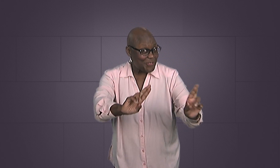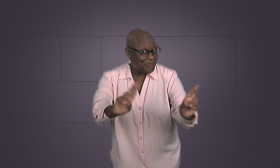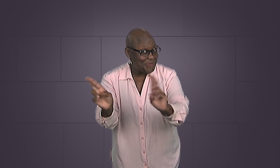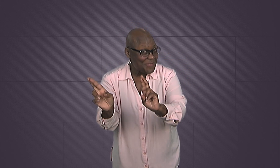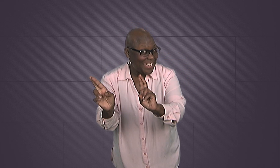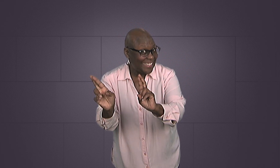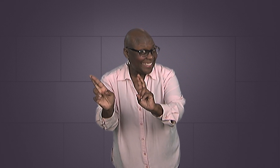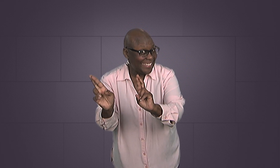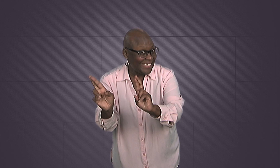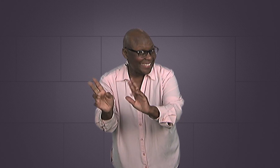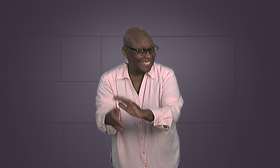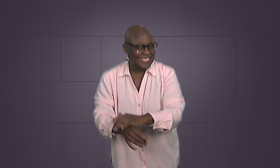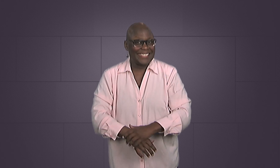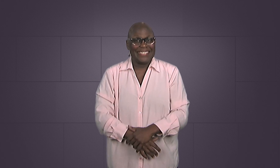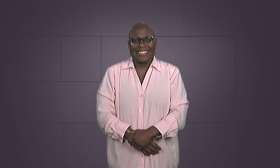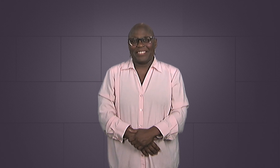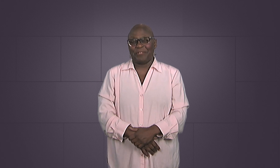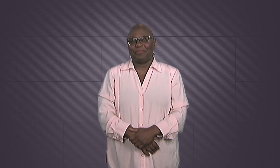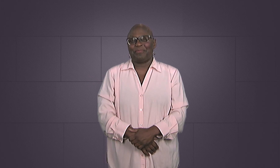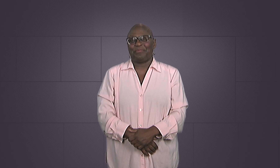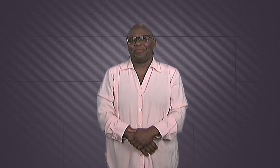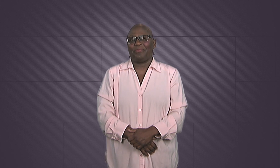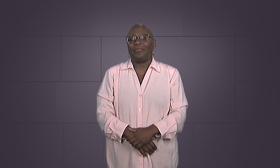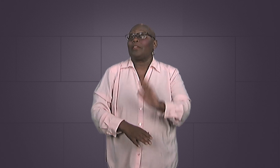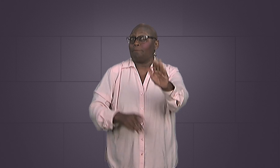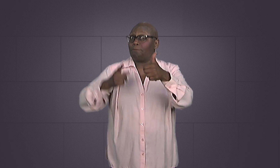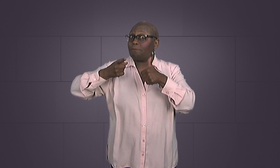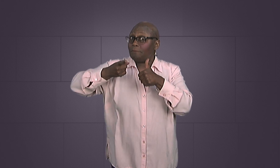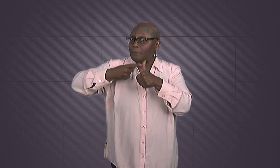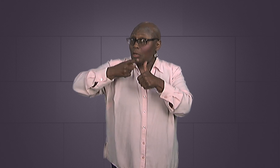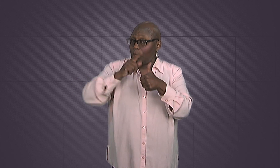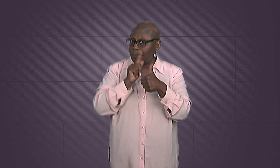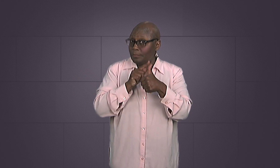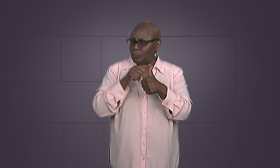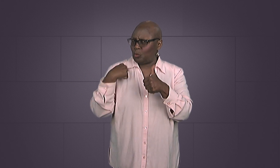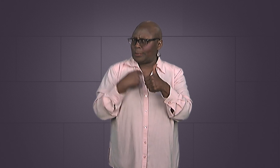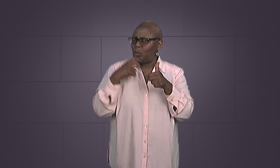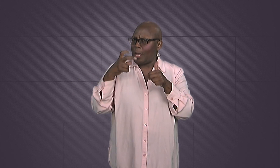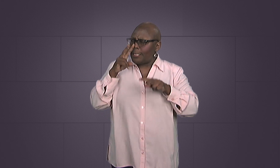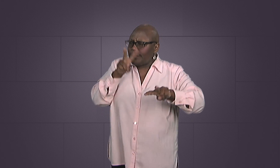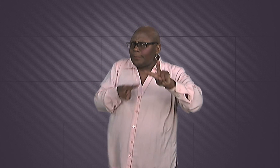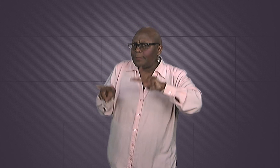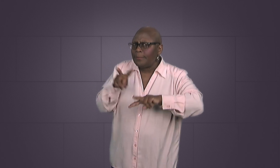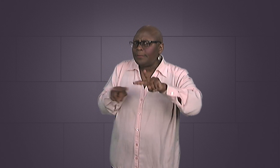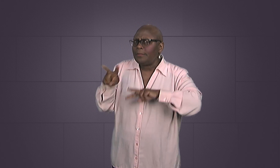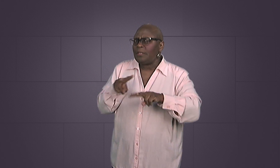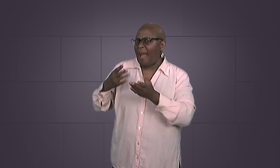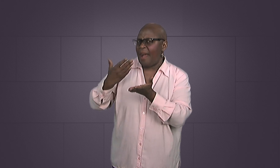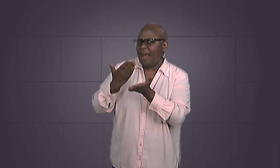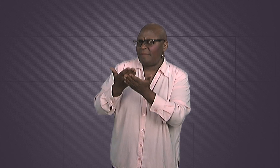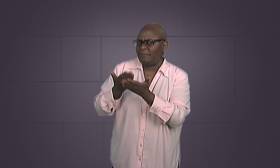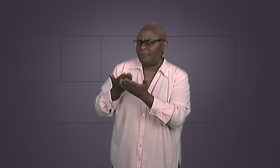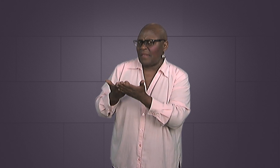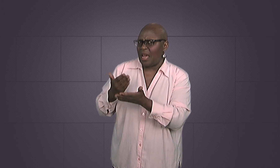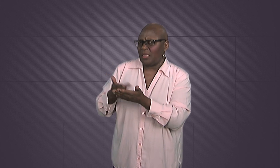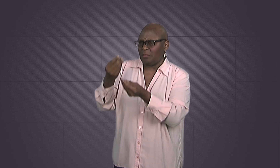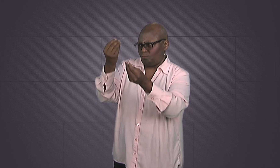Are you ready? First, we will explore the evidence informing us